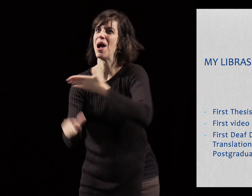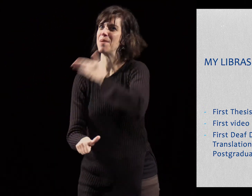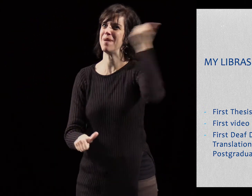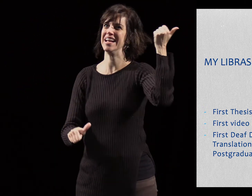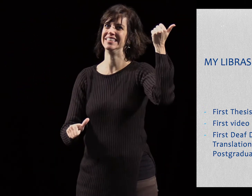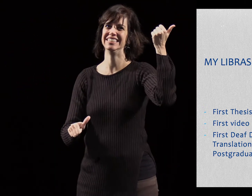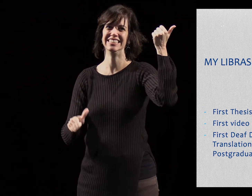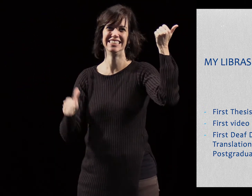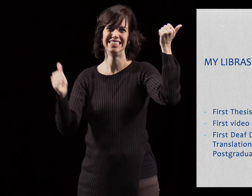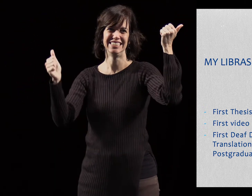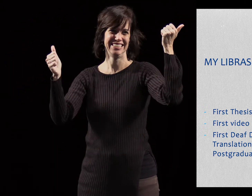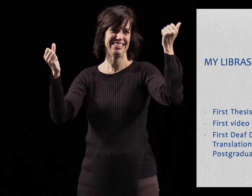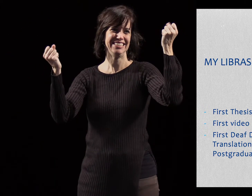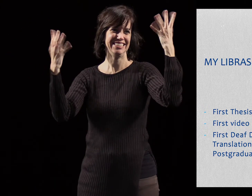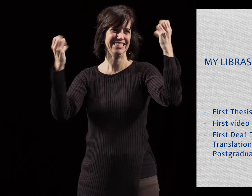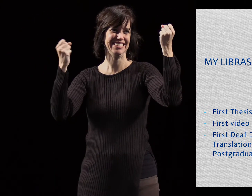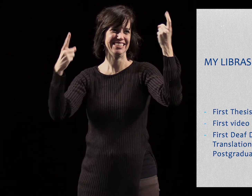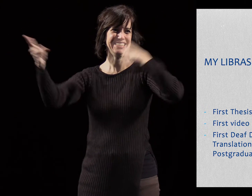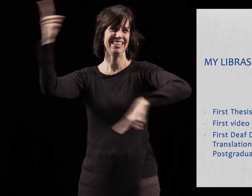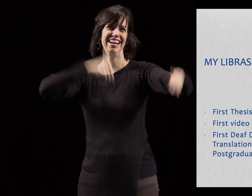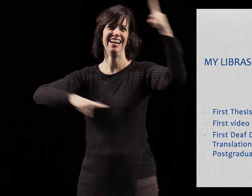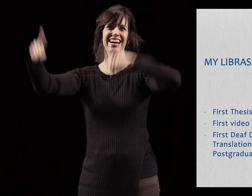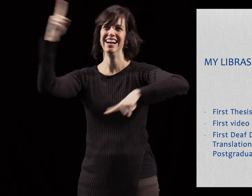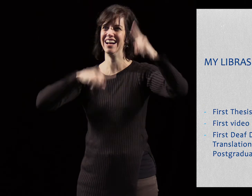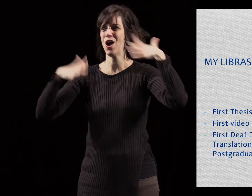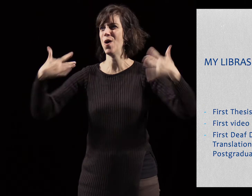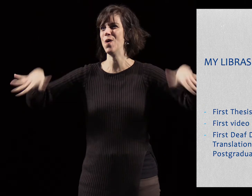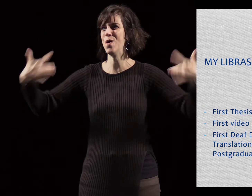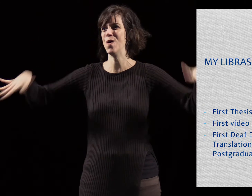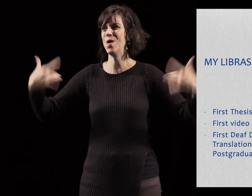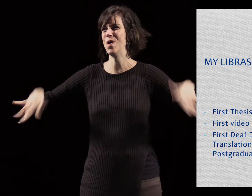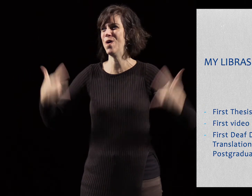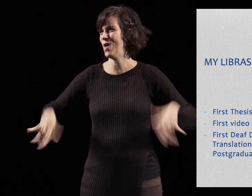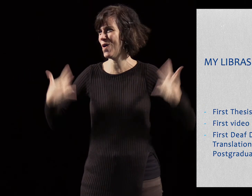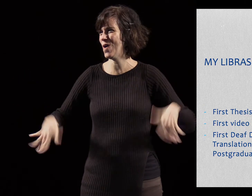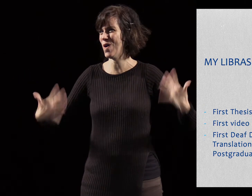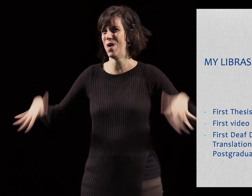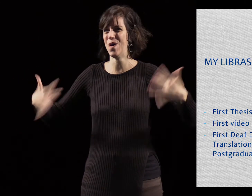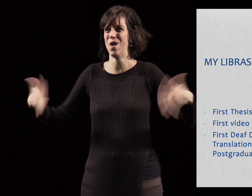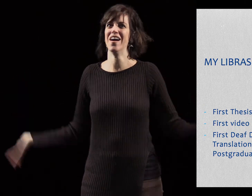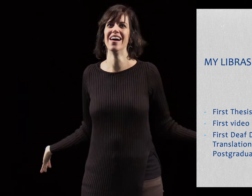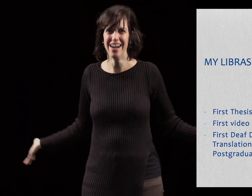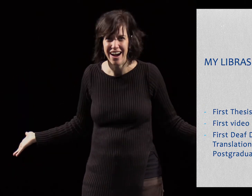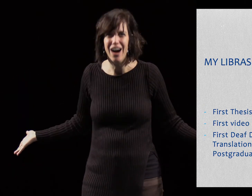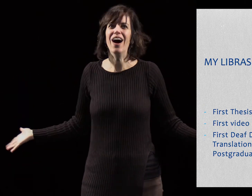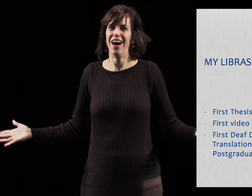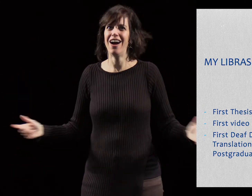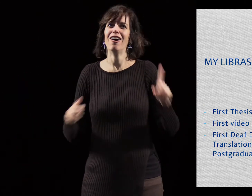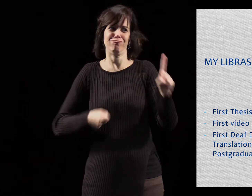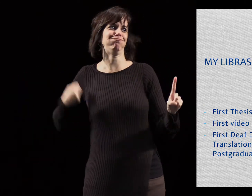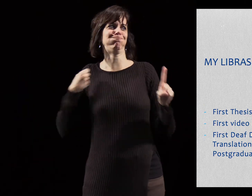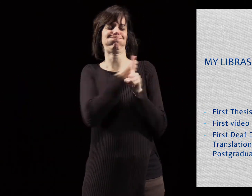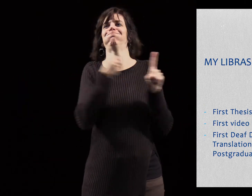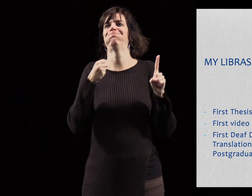my video that I spent 6 hours on using my native LIBRAS was accepted by this university,